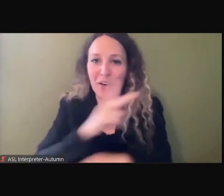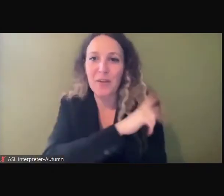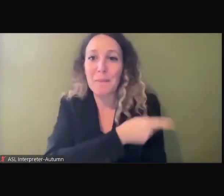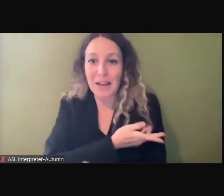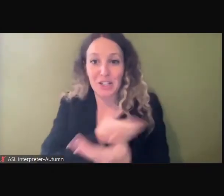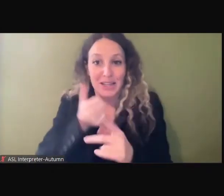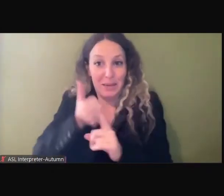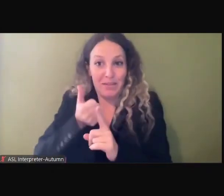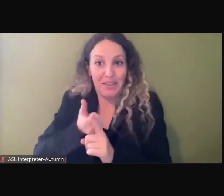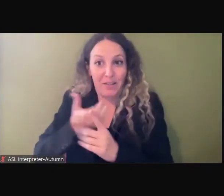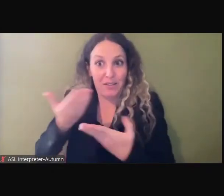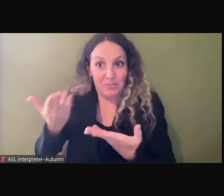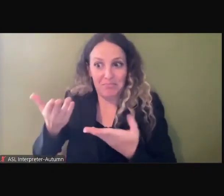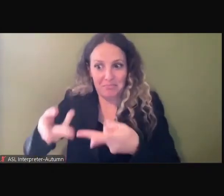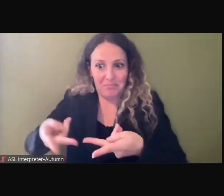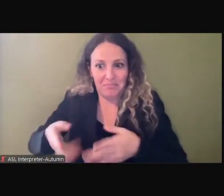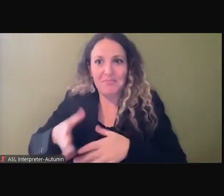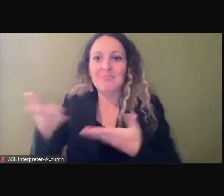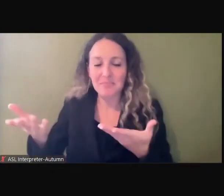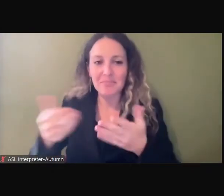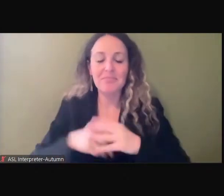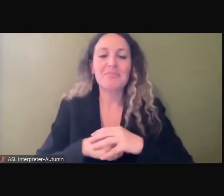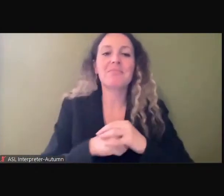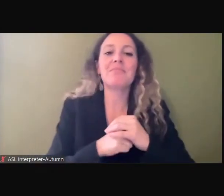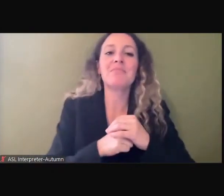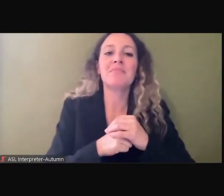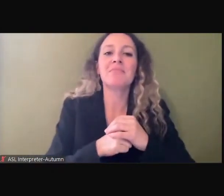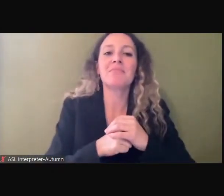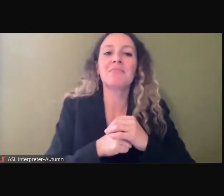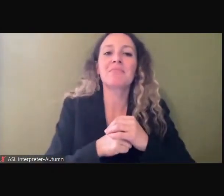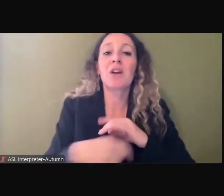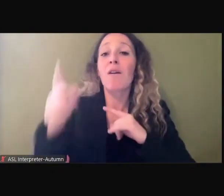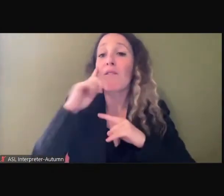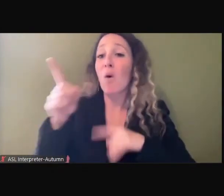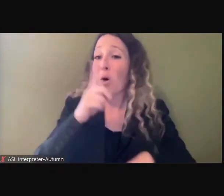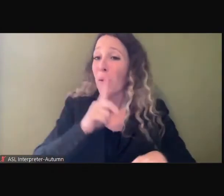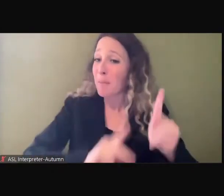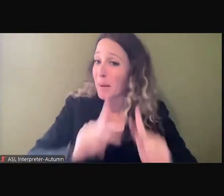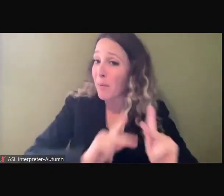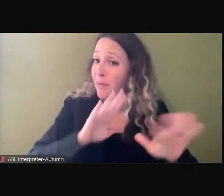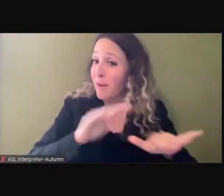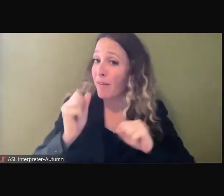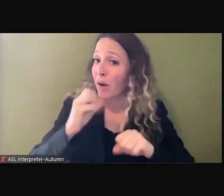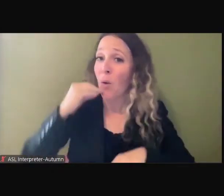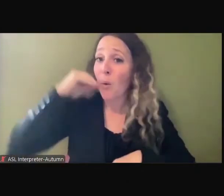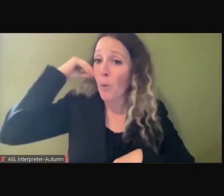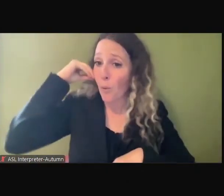it offers. For those whose conditions make leaving home difficult, telehealth empowers them to manage